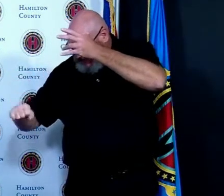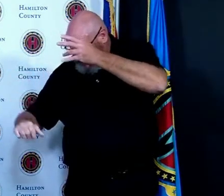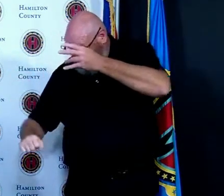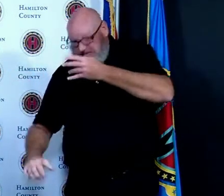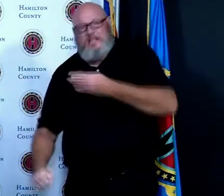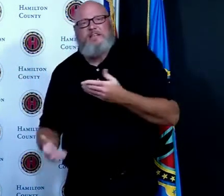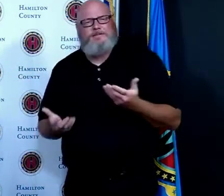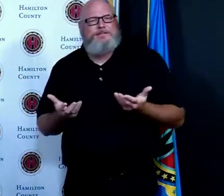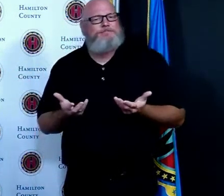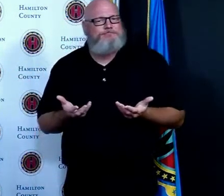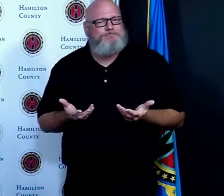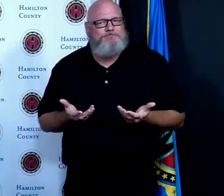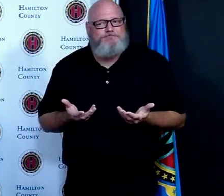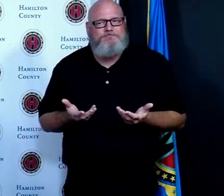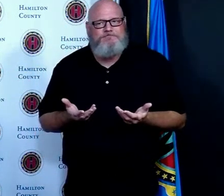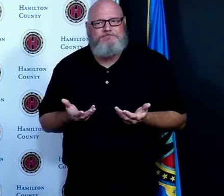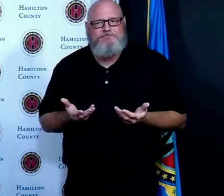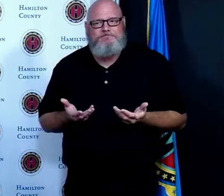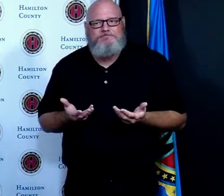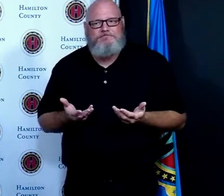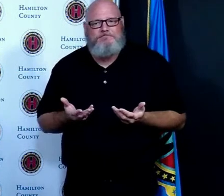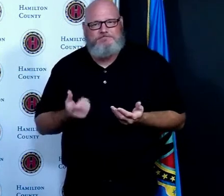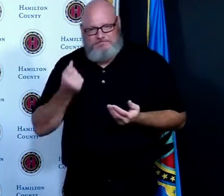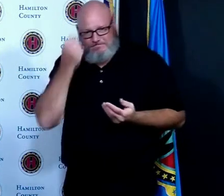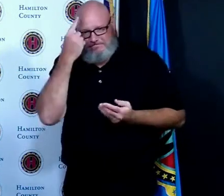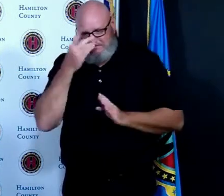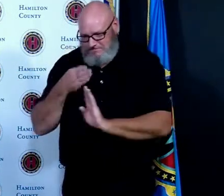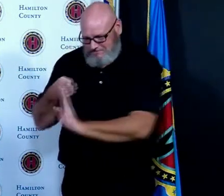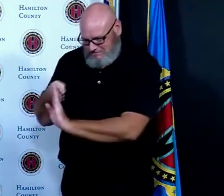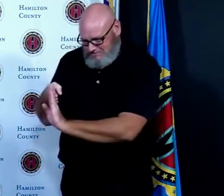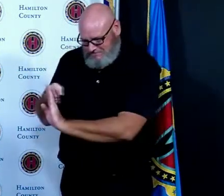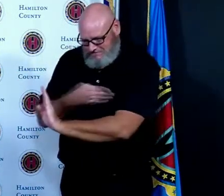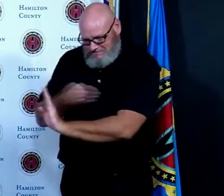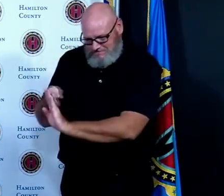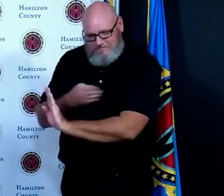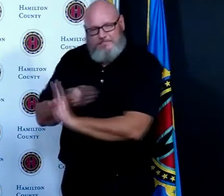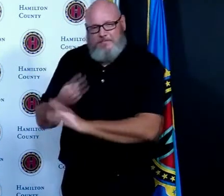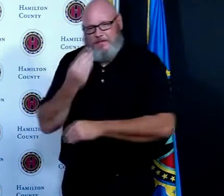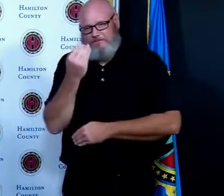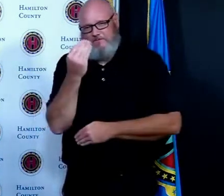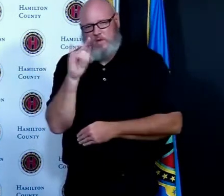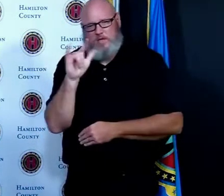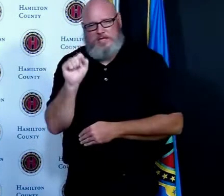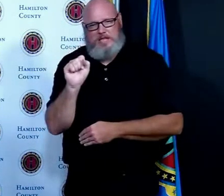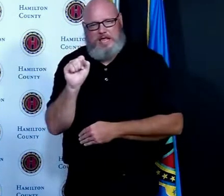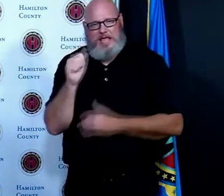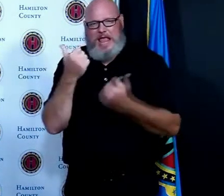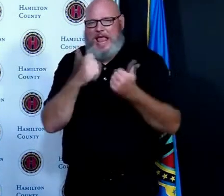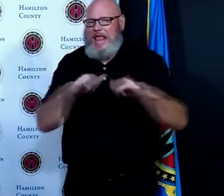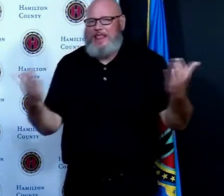and increased the number of opportunities for someone to get sick as we have accepted new risks